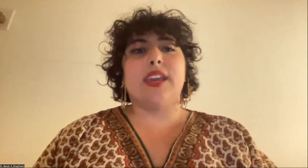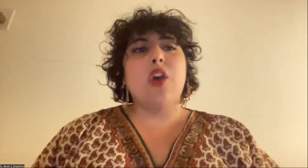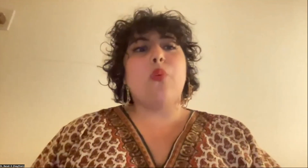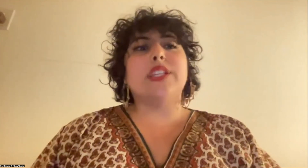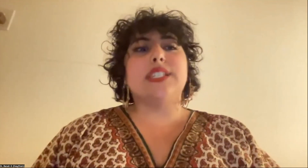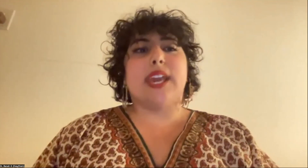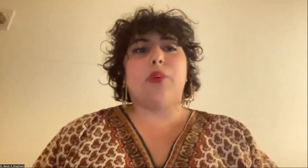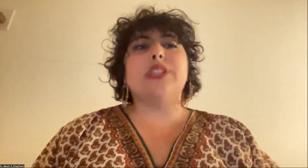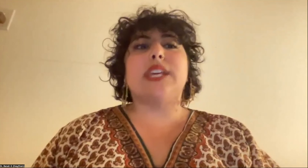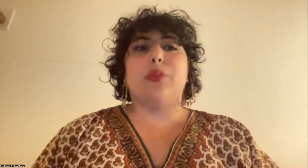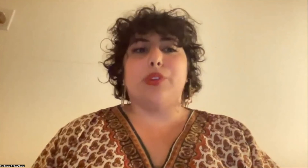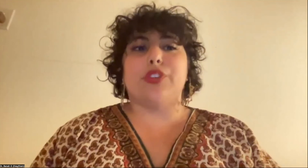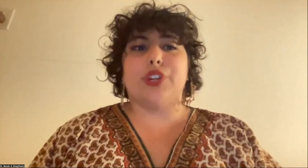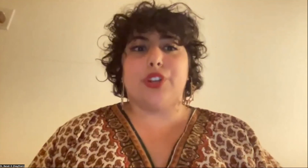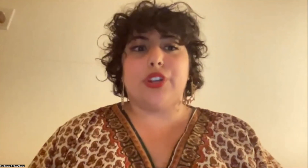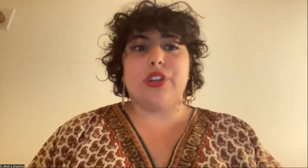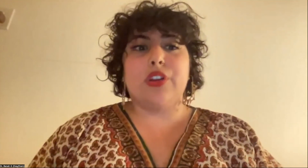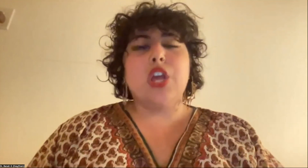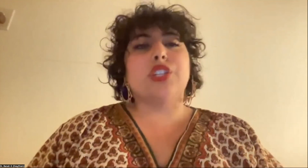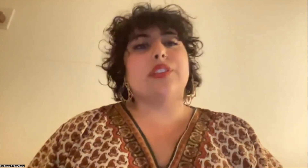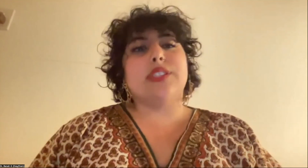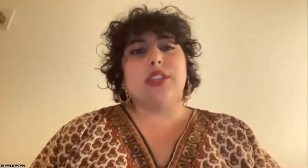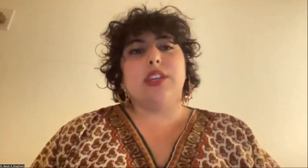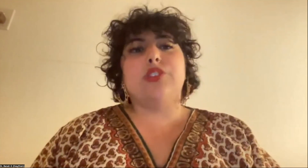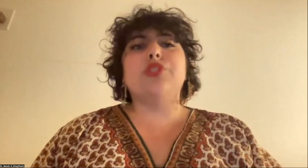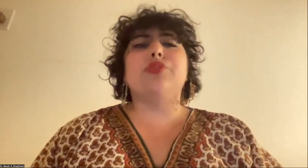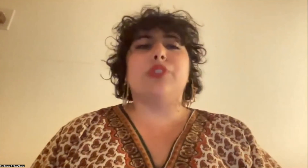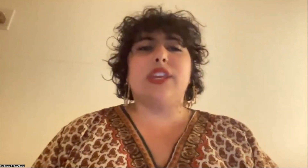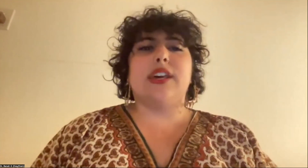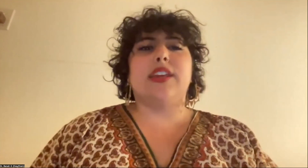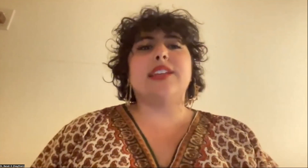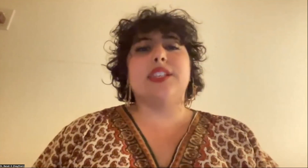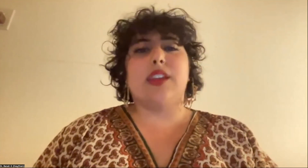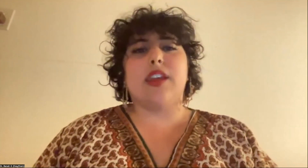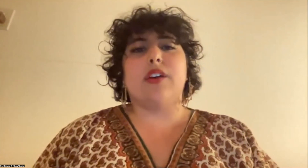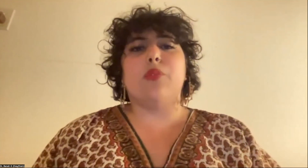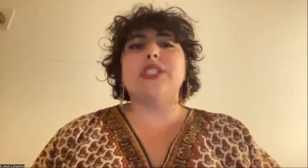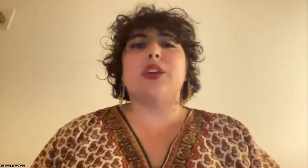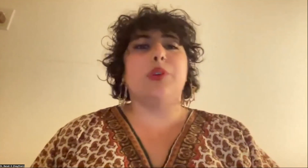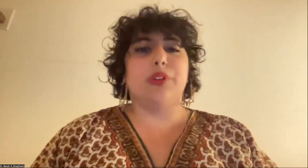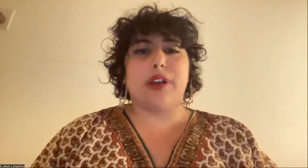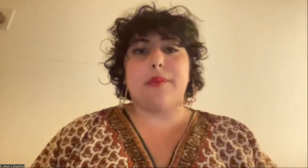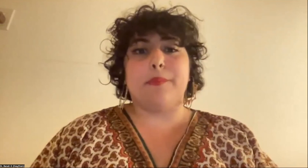one day, one day, one day we’ll return.” To the sea, to Syria, ya syrena, one day we will come.